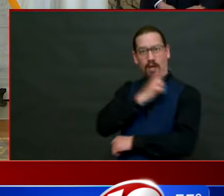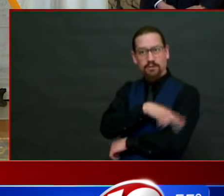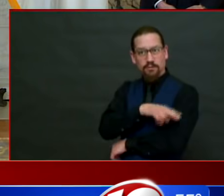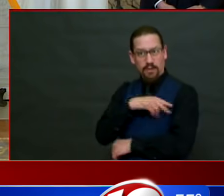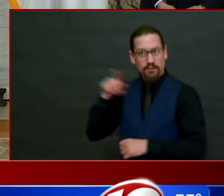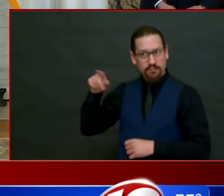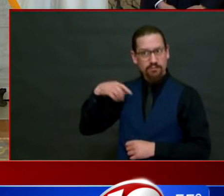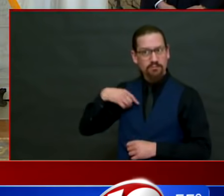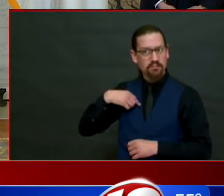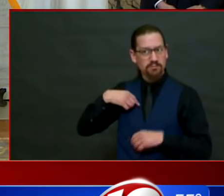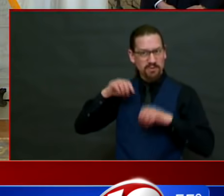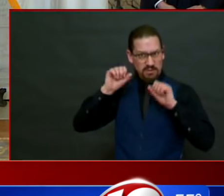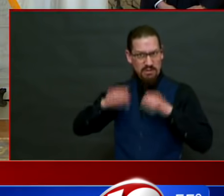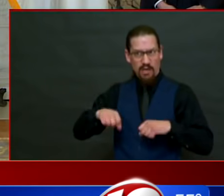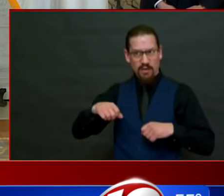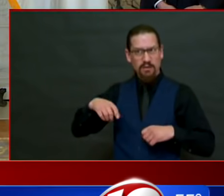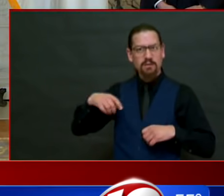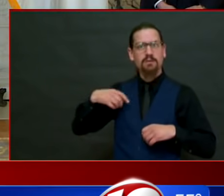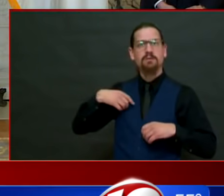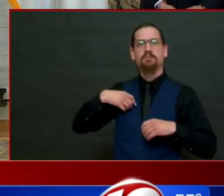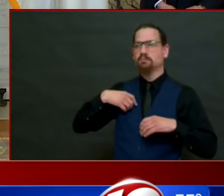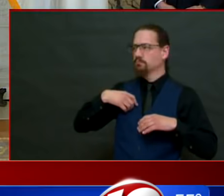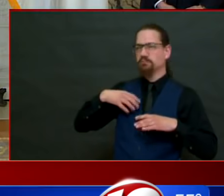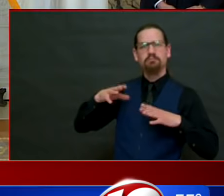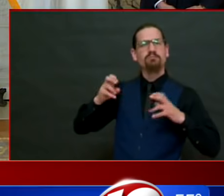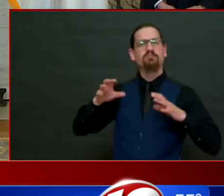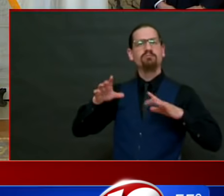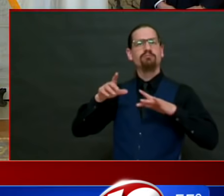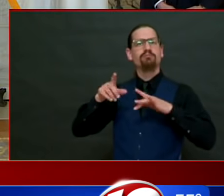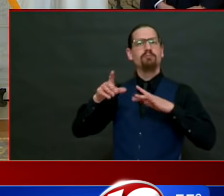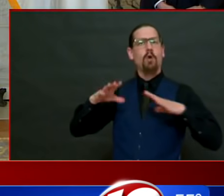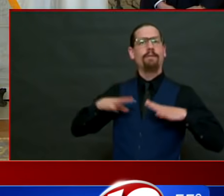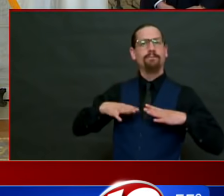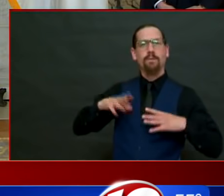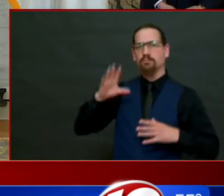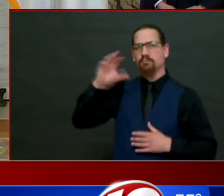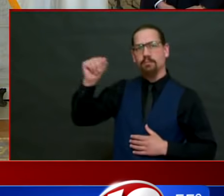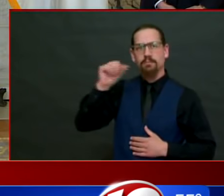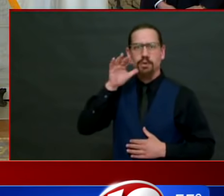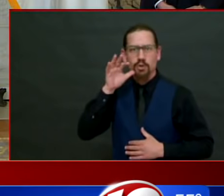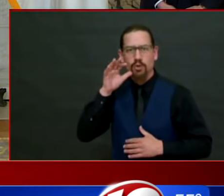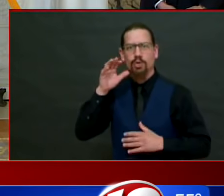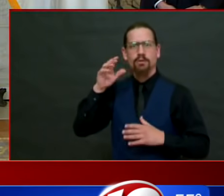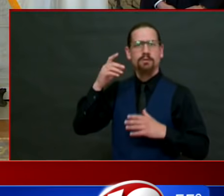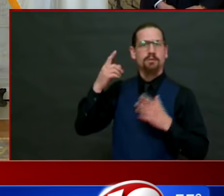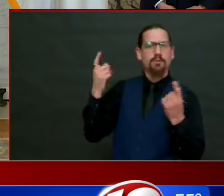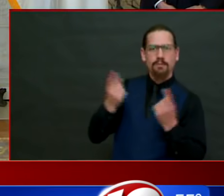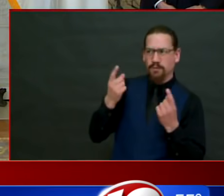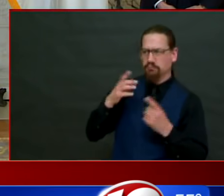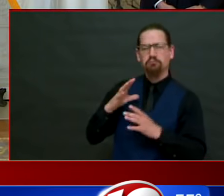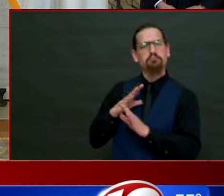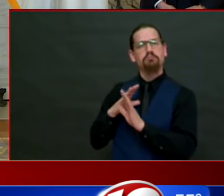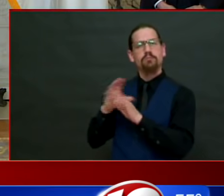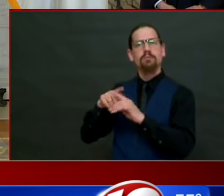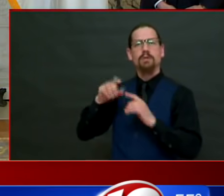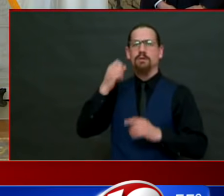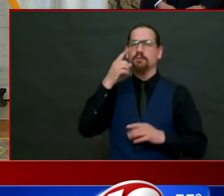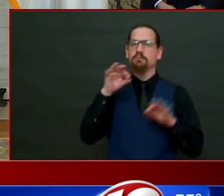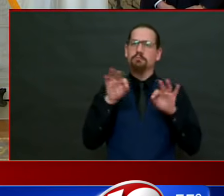ONE OF THE FOLKS I TALKED TO AT THE HOSPITAL -- I SAID ARE YOU OK IF I LIFT THE STAY-AT-HOME ORDER?